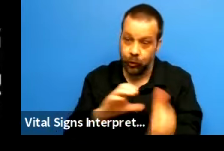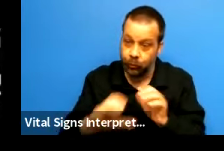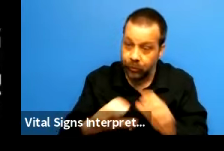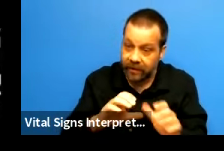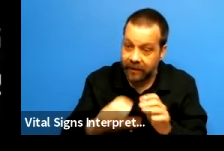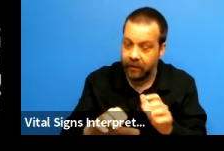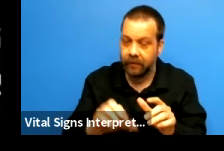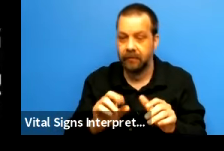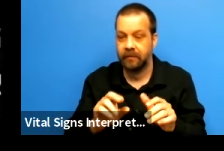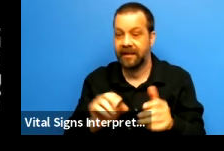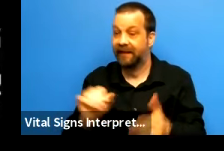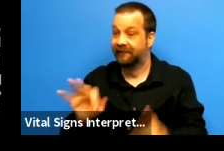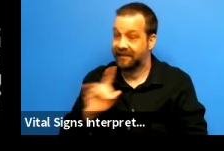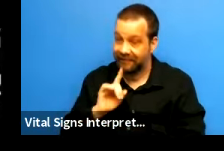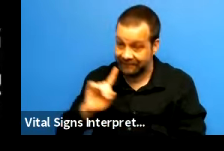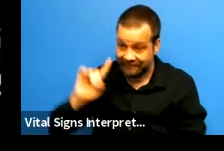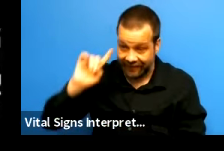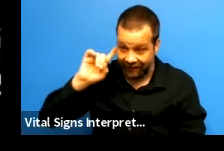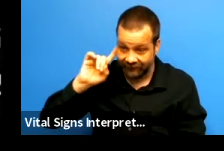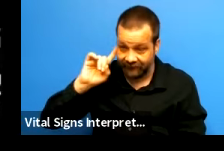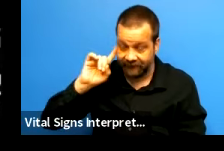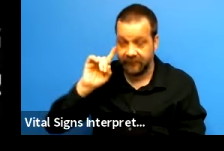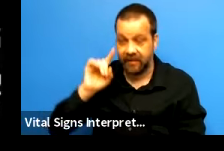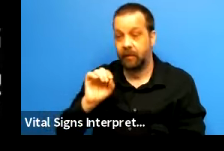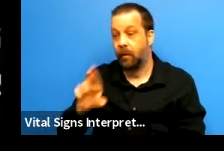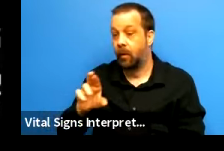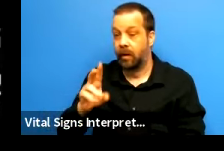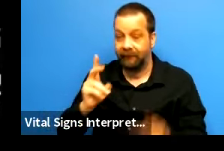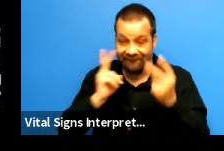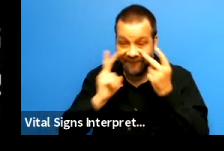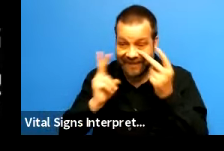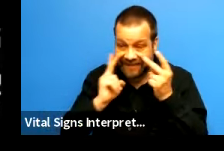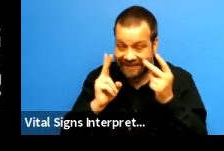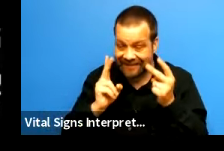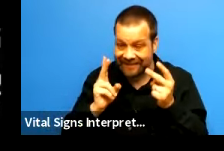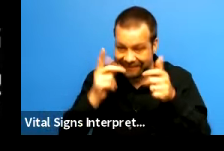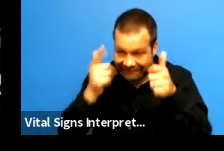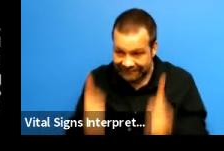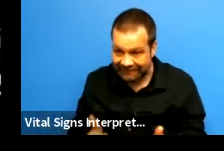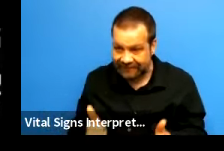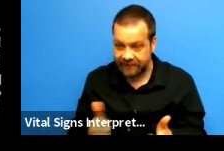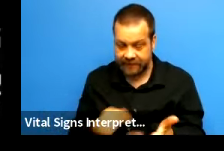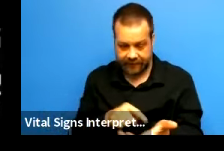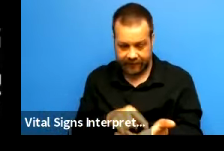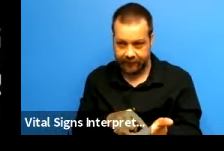if they're deaf or have vision loss. So there's so many things in place